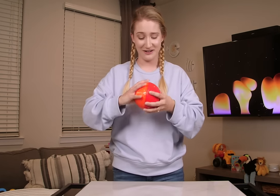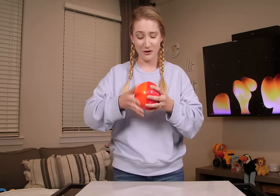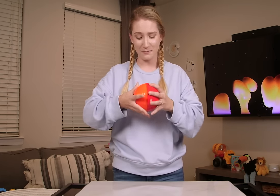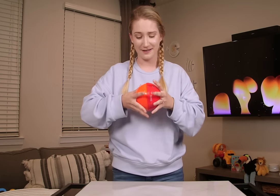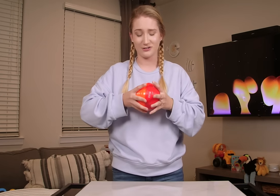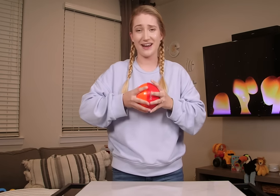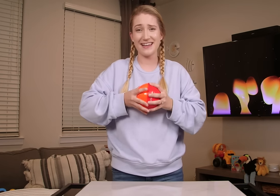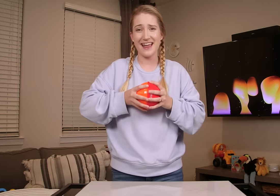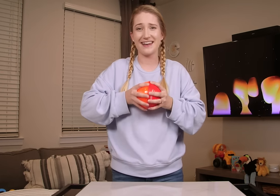Nope. Try again.